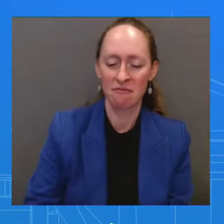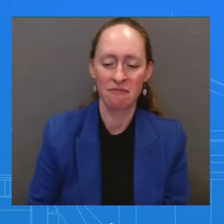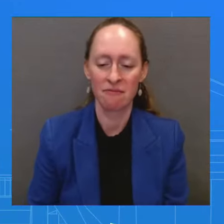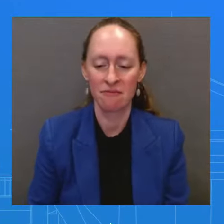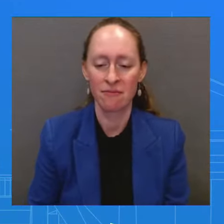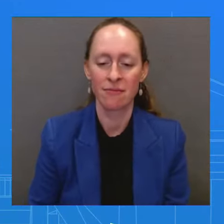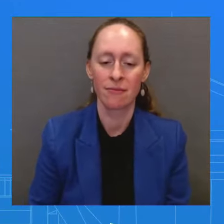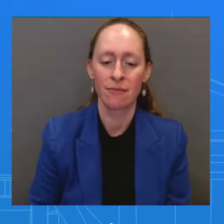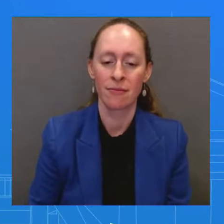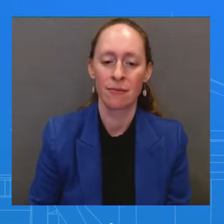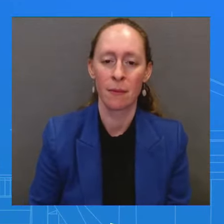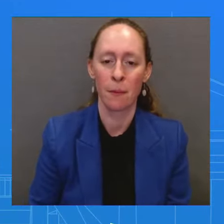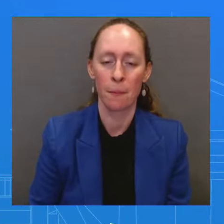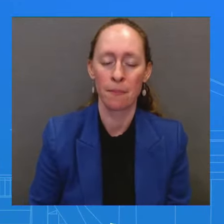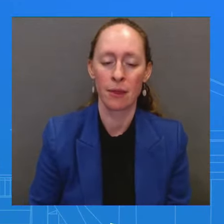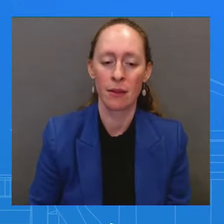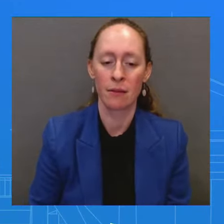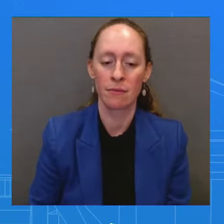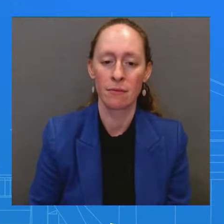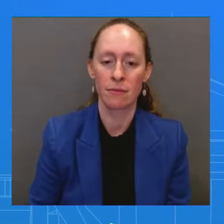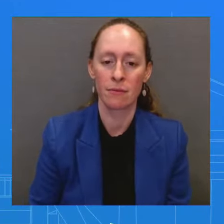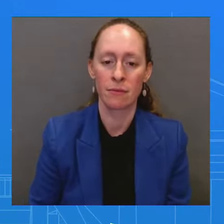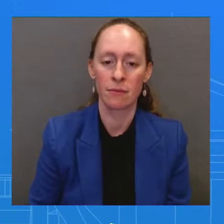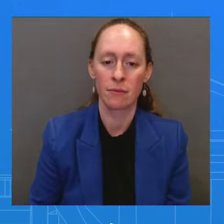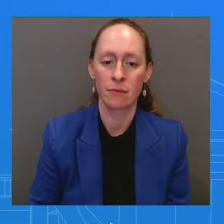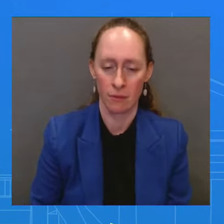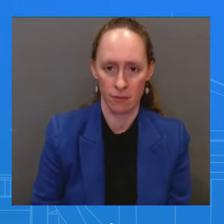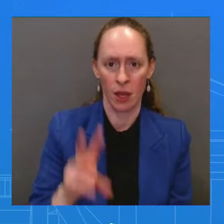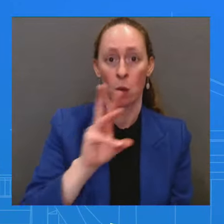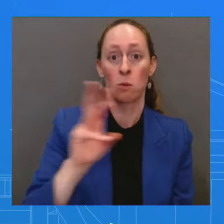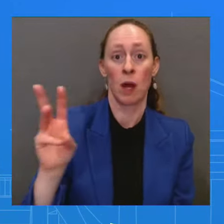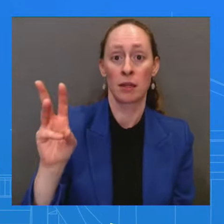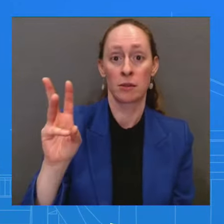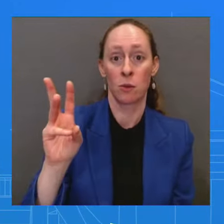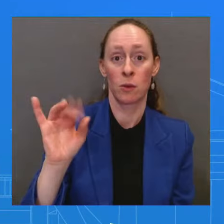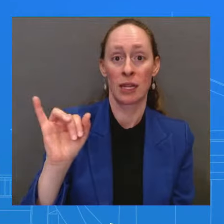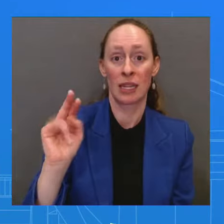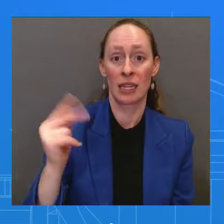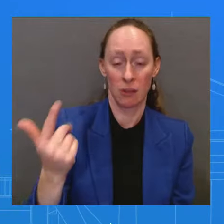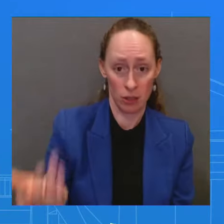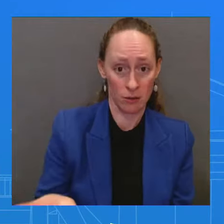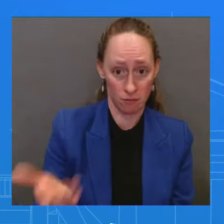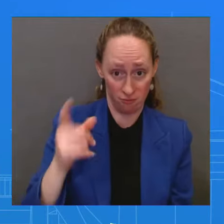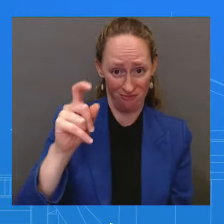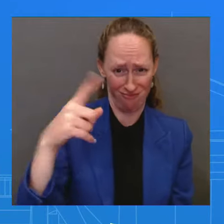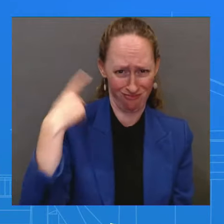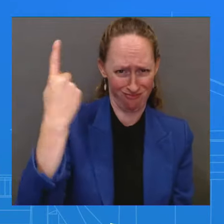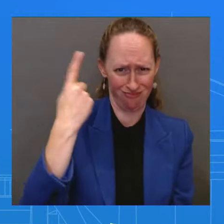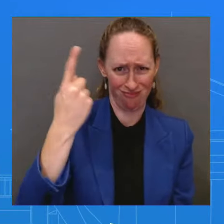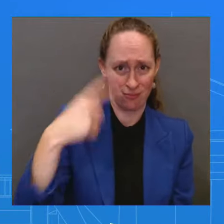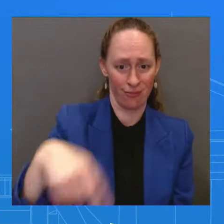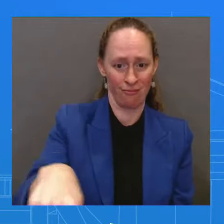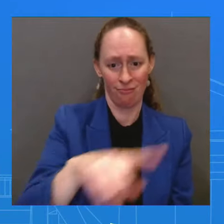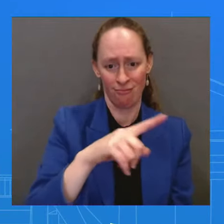here just loving the fact that Republicans don't appear to be able to govern